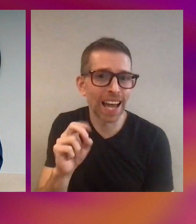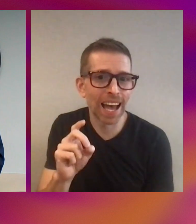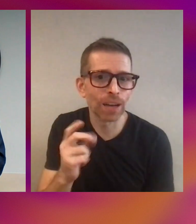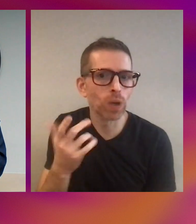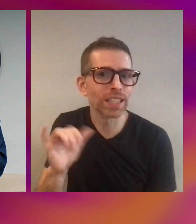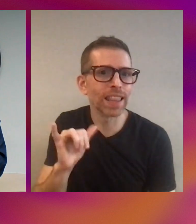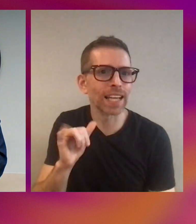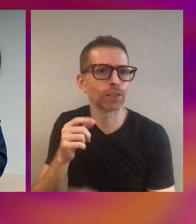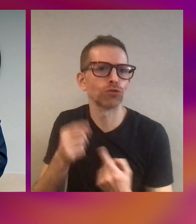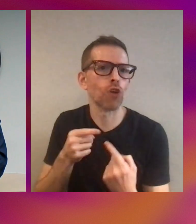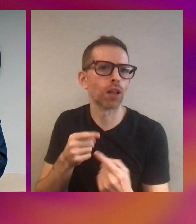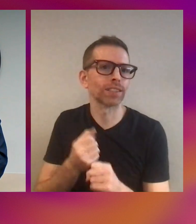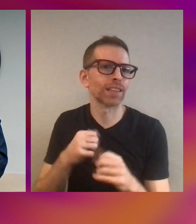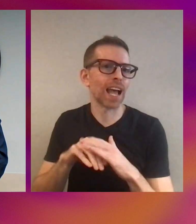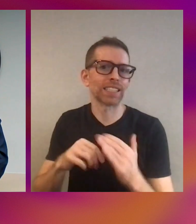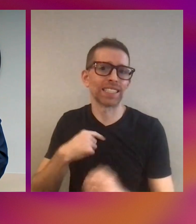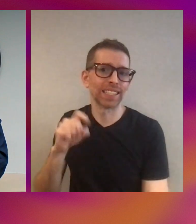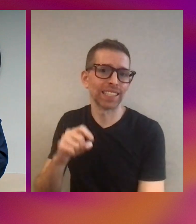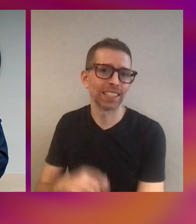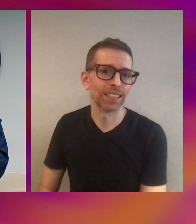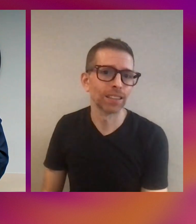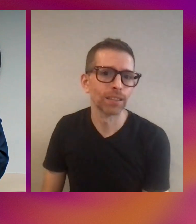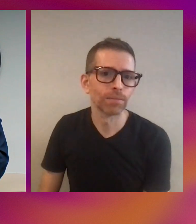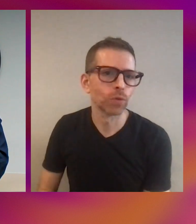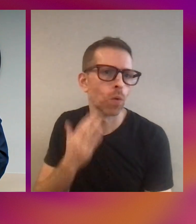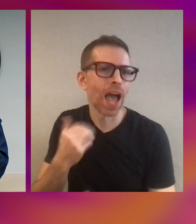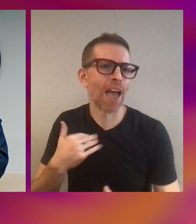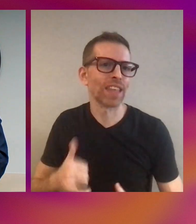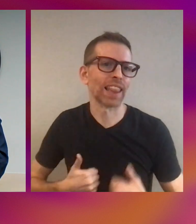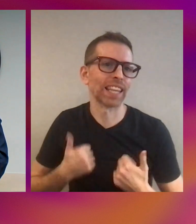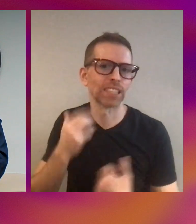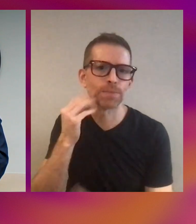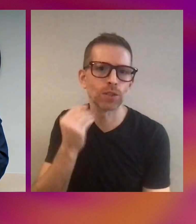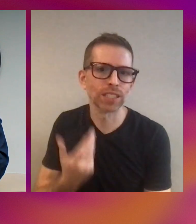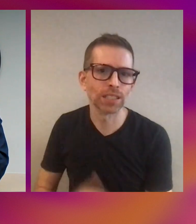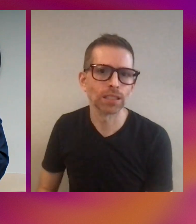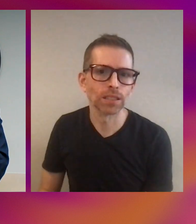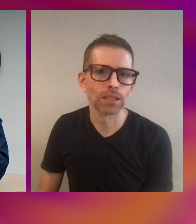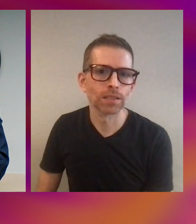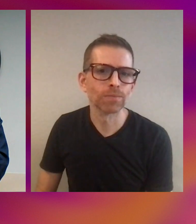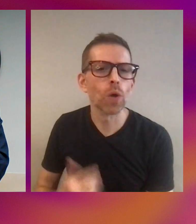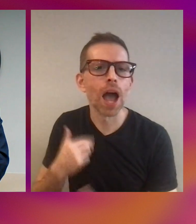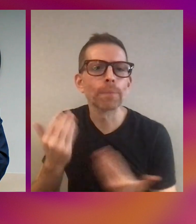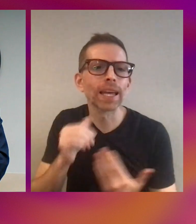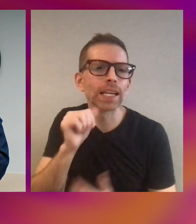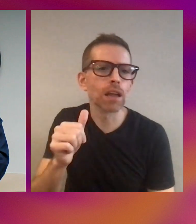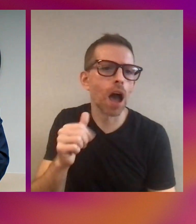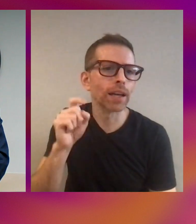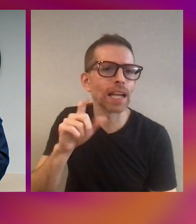struggle to get the access that I need. I have the lived experience. I may not necessarily know